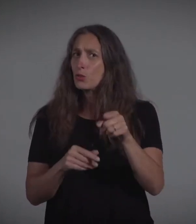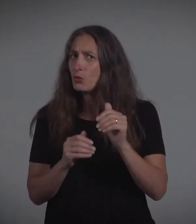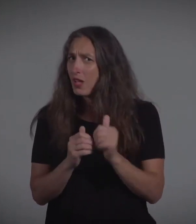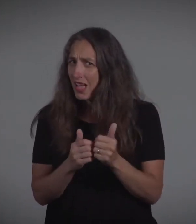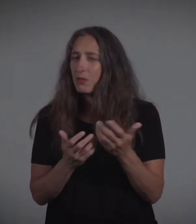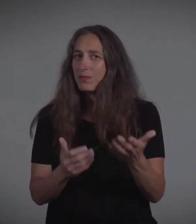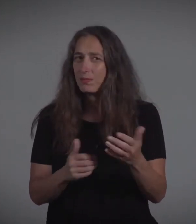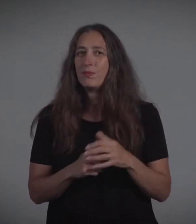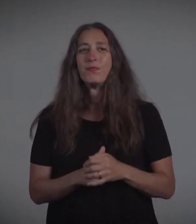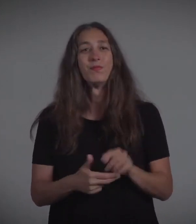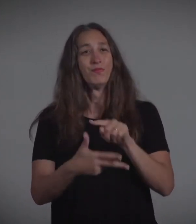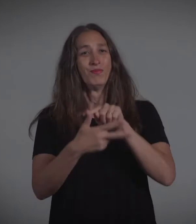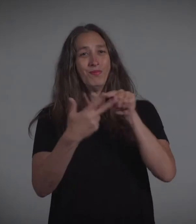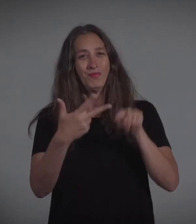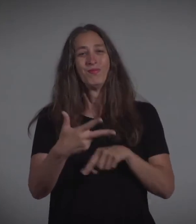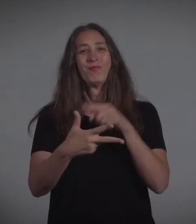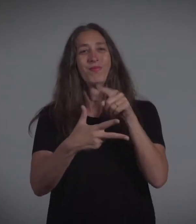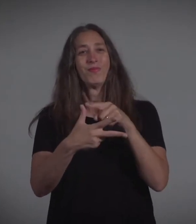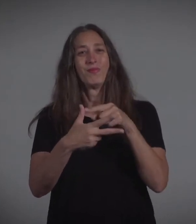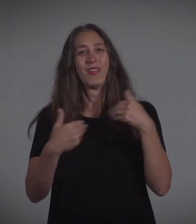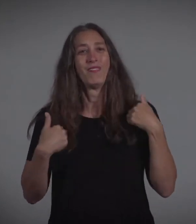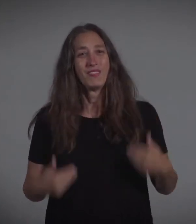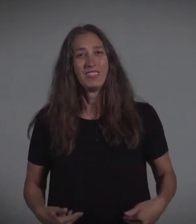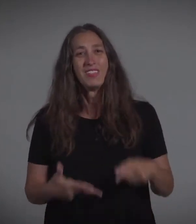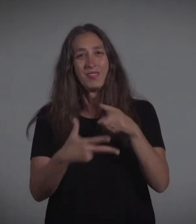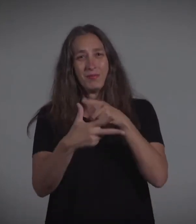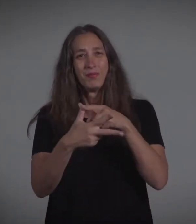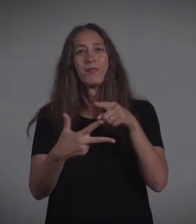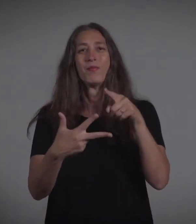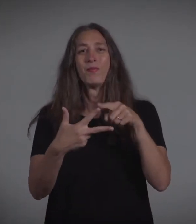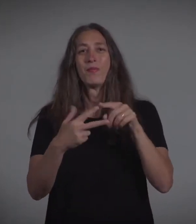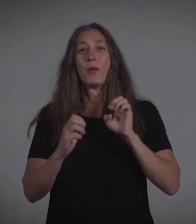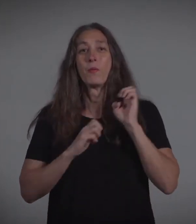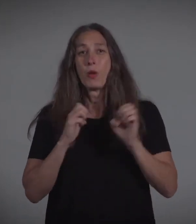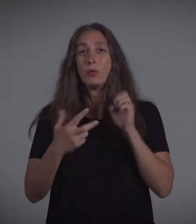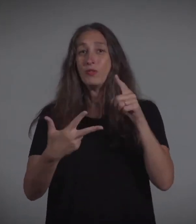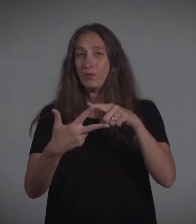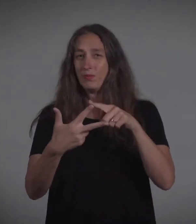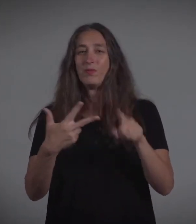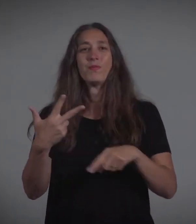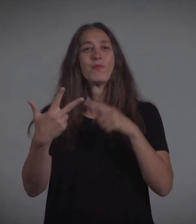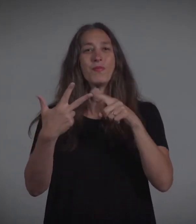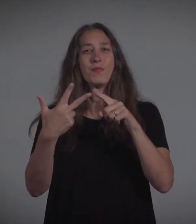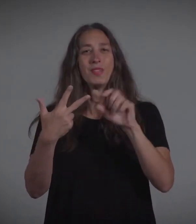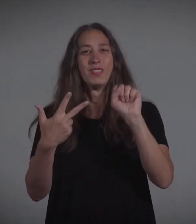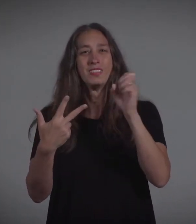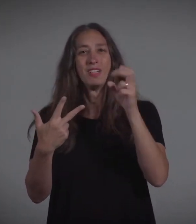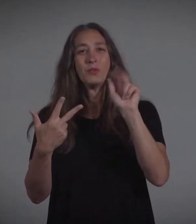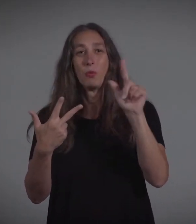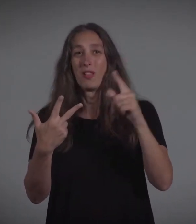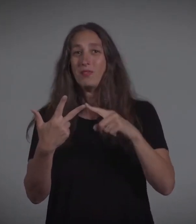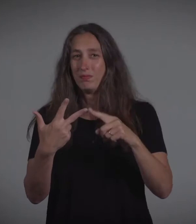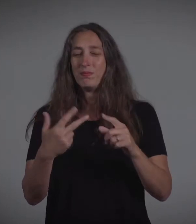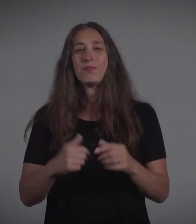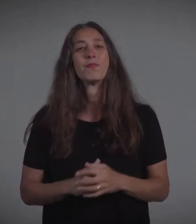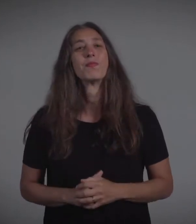It can be physical harm, emotional, or sexual.